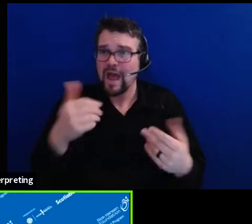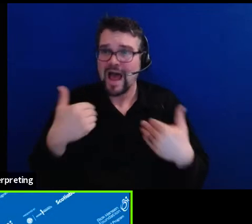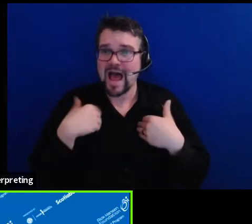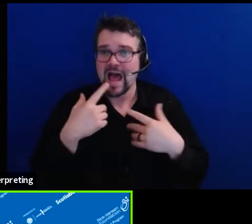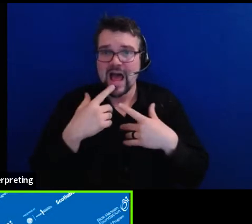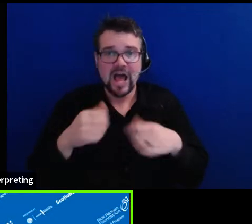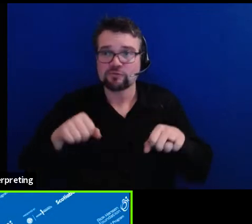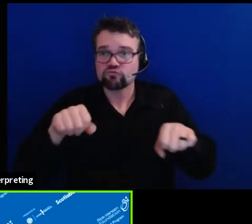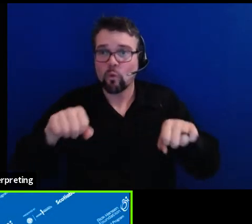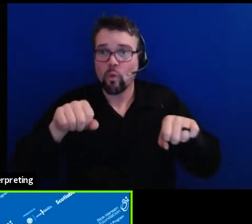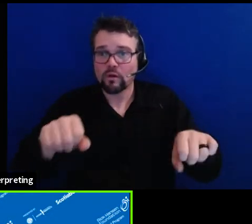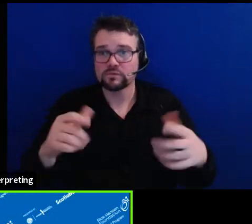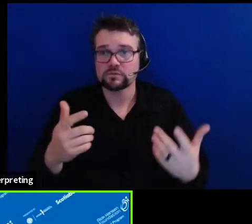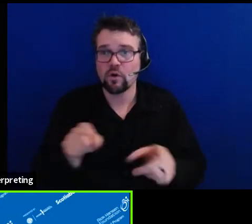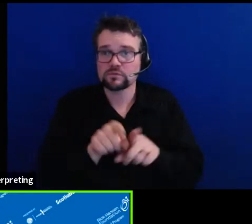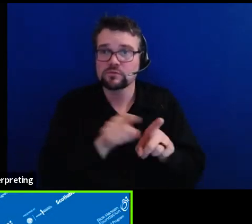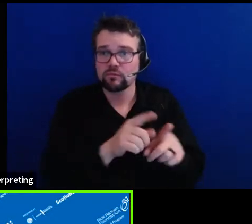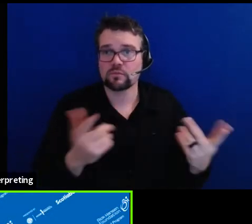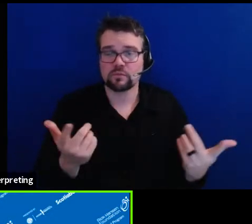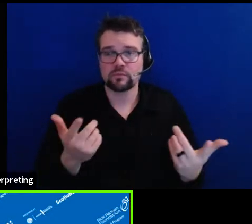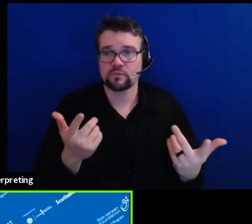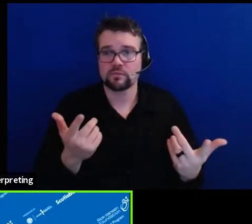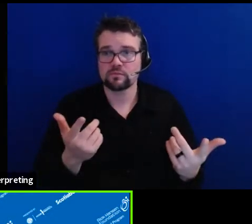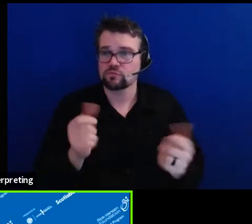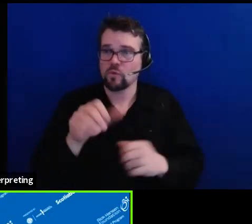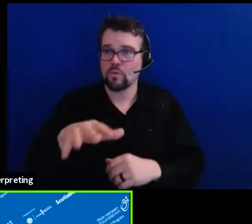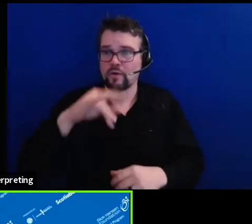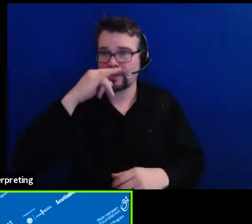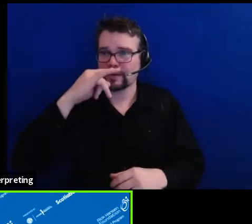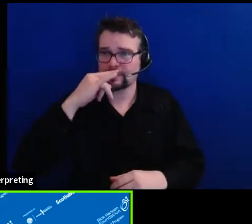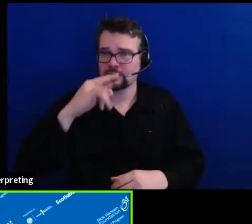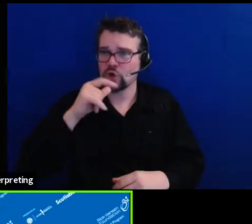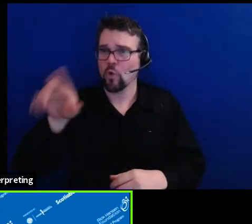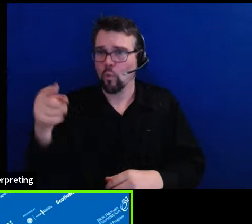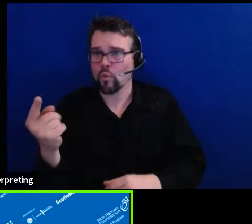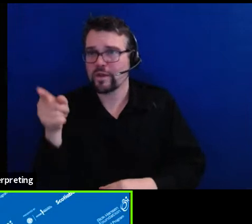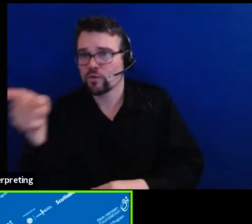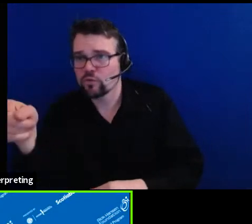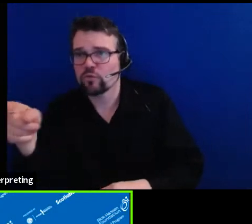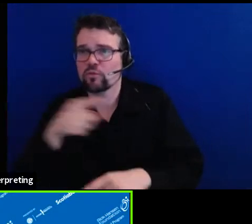WERE DROPPING OFF KIDS. SO THANK YOU FOR OPENING OUR